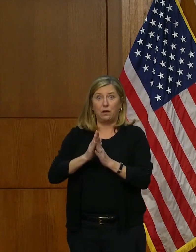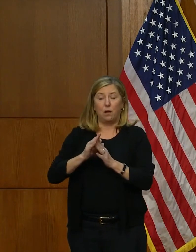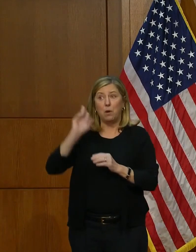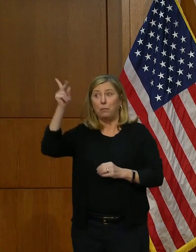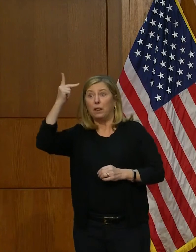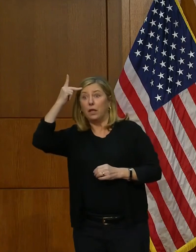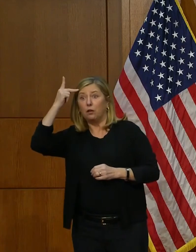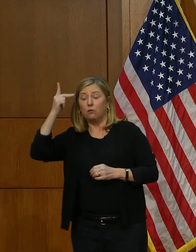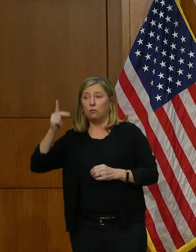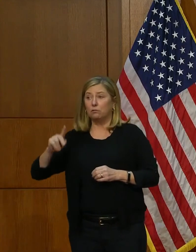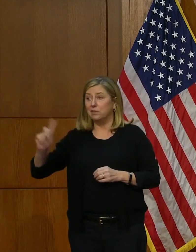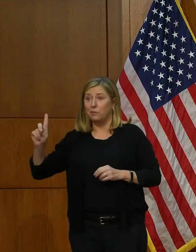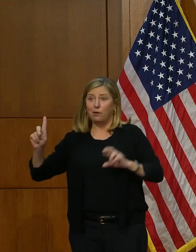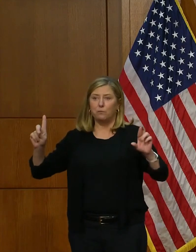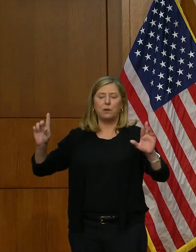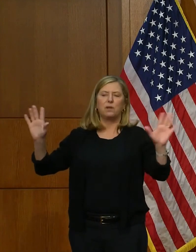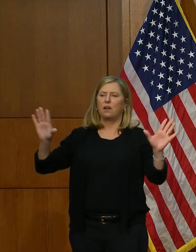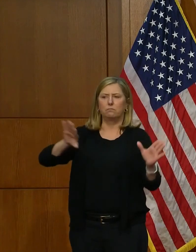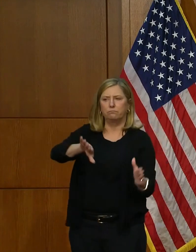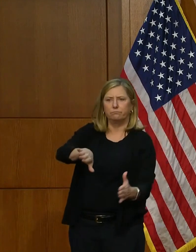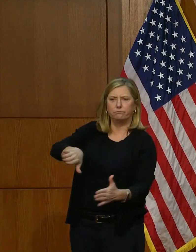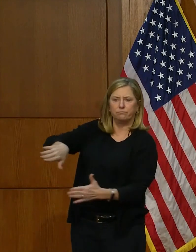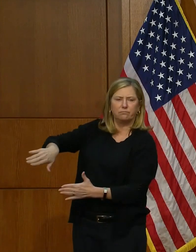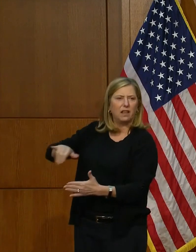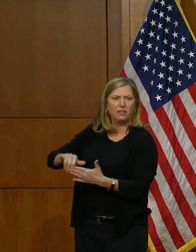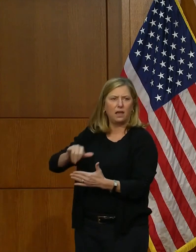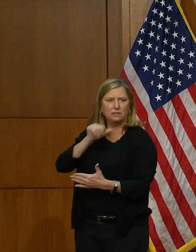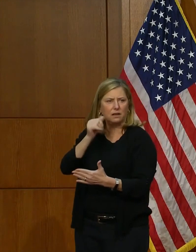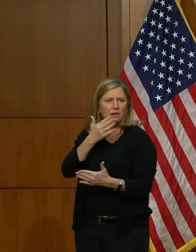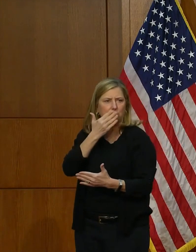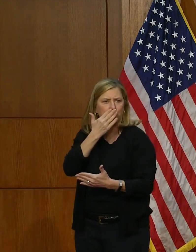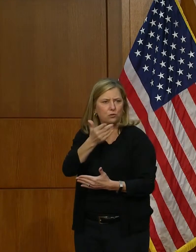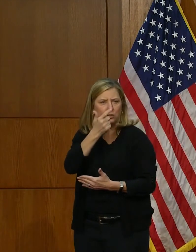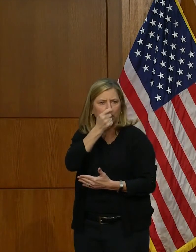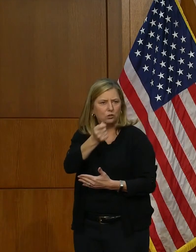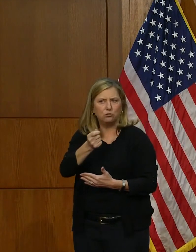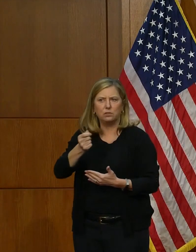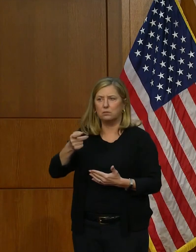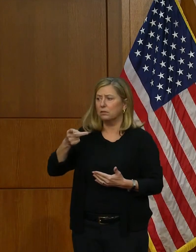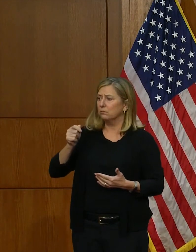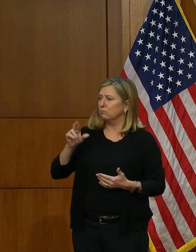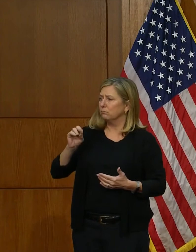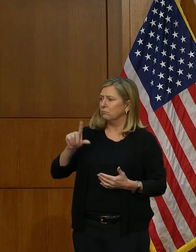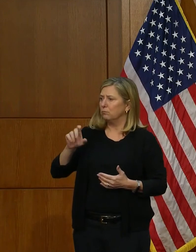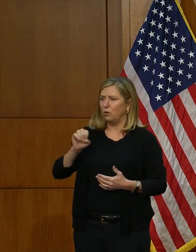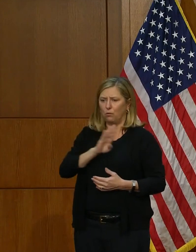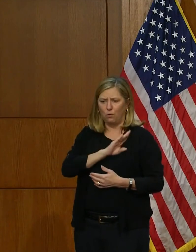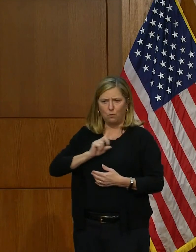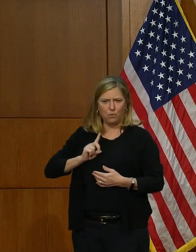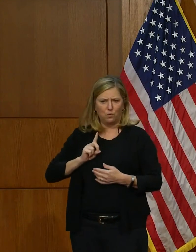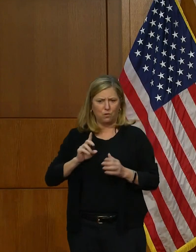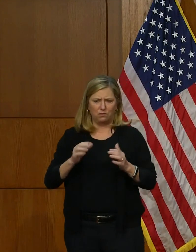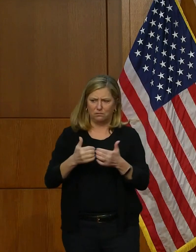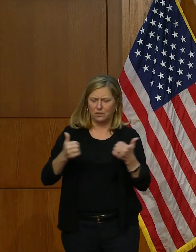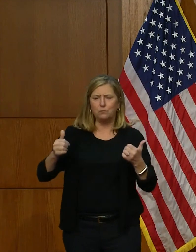HAPPEN, AZIZ, THIS INVOLVES IS FOR IT TO BECOME POLITICIZED. THAT IS NOT IN ANYBODY'S BEST